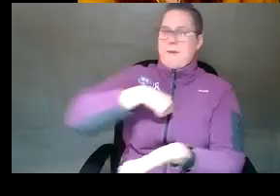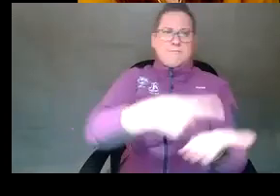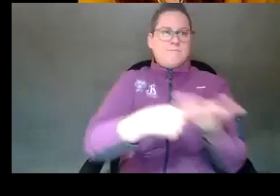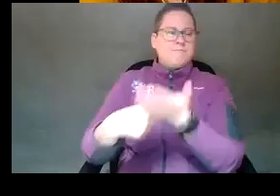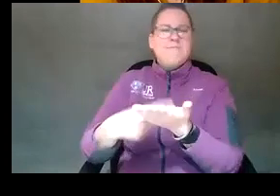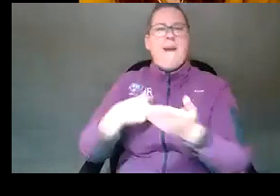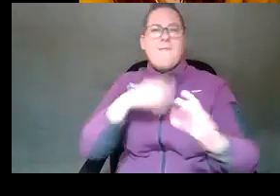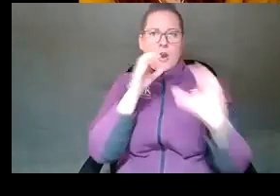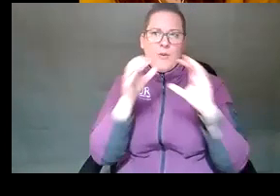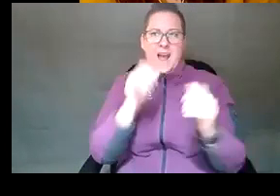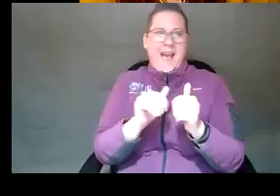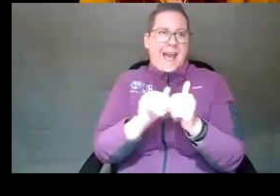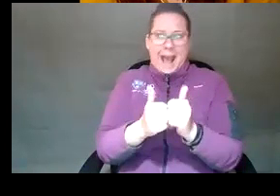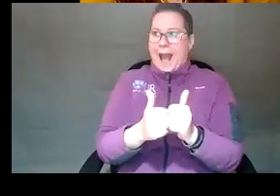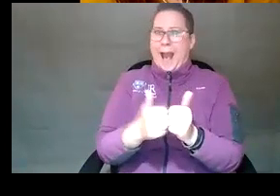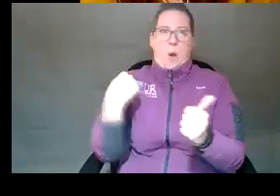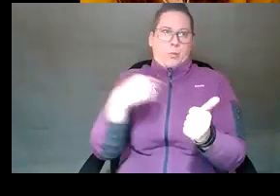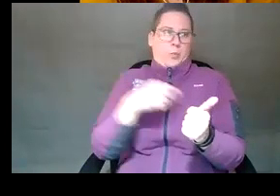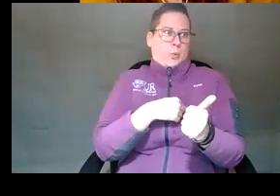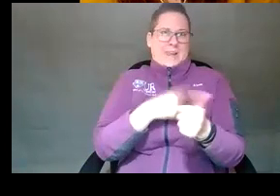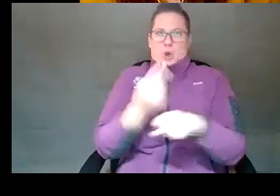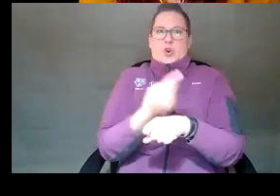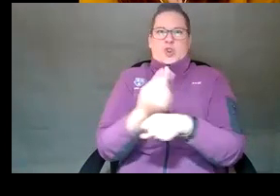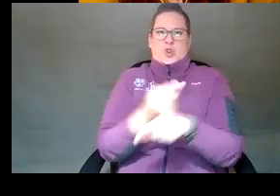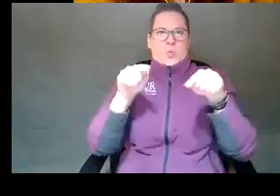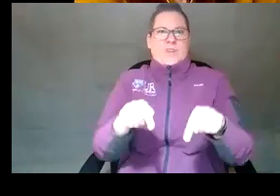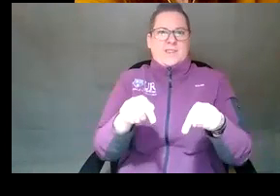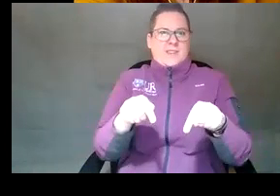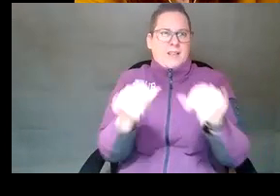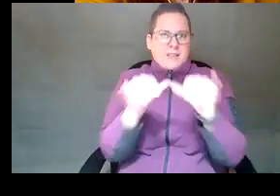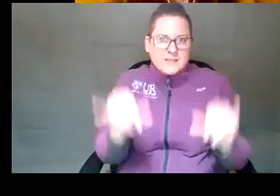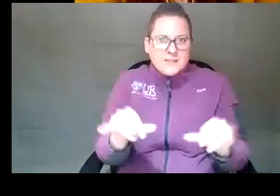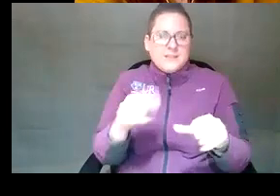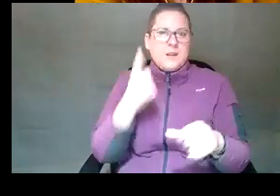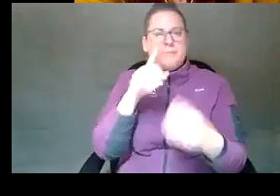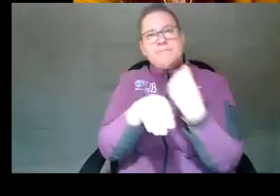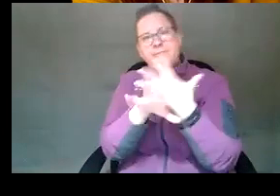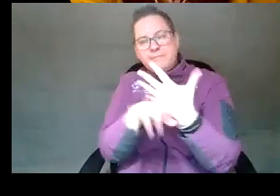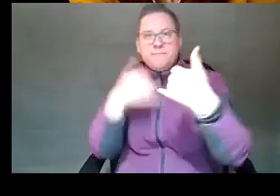how we're all coming to telehealth appointments and just acknowledging this is new for all of us